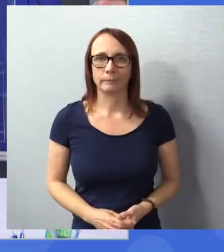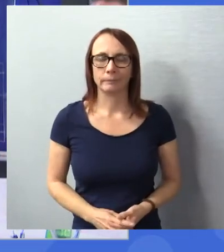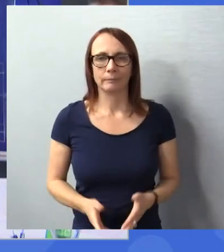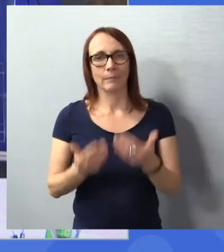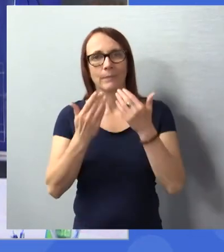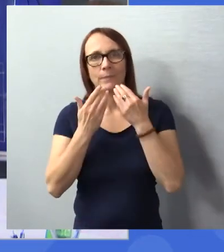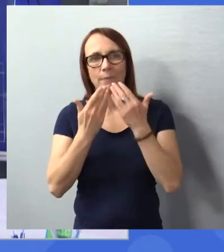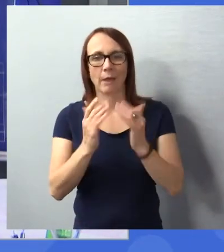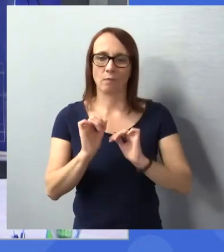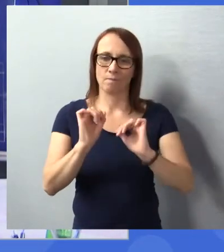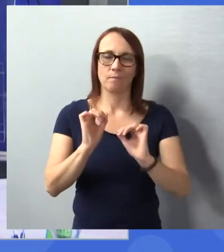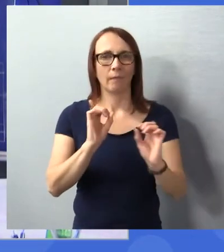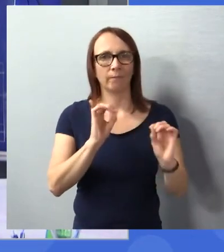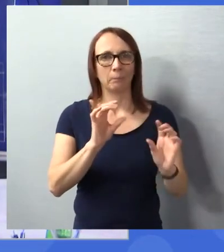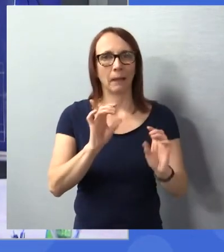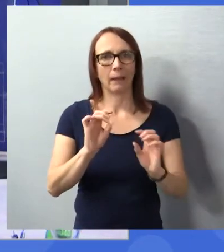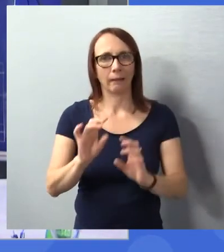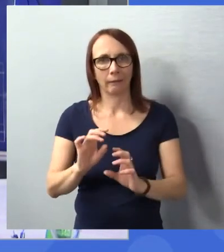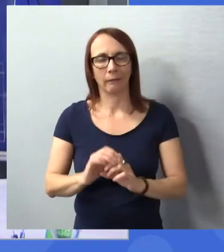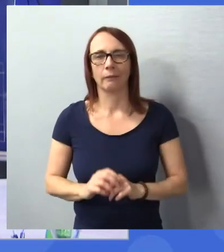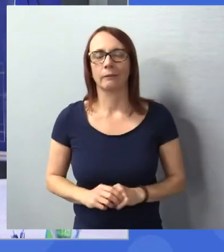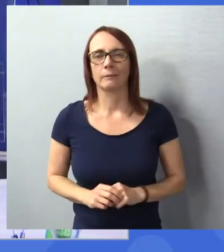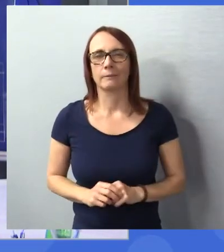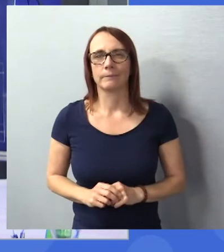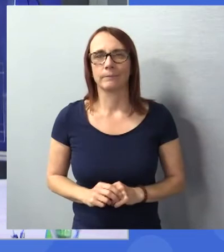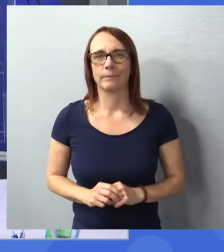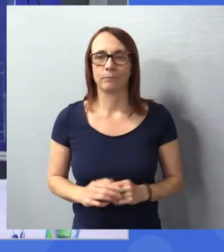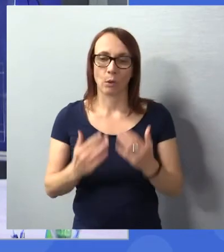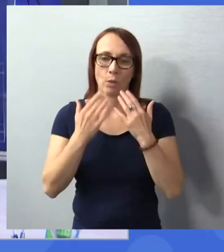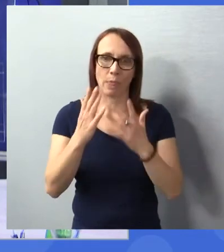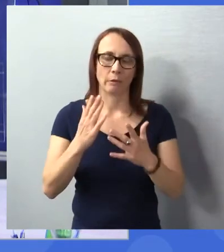for your feedback and thank you so much for doing that so clearly and succinctly